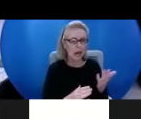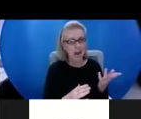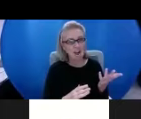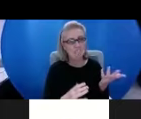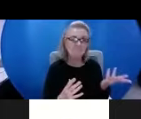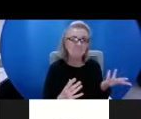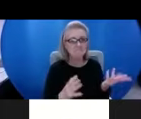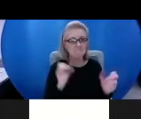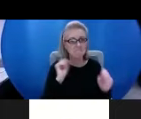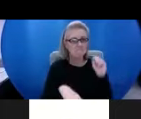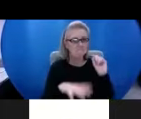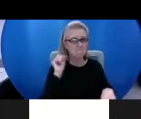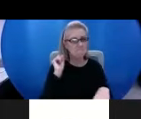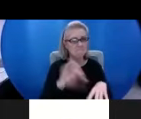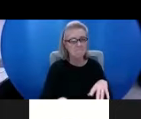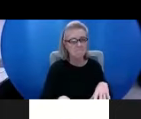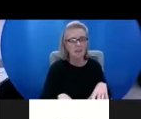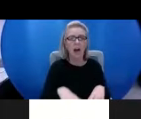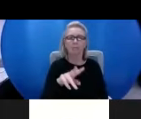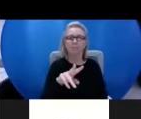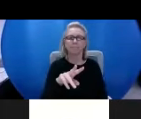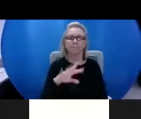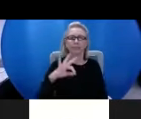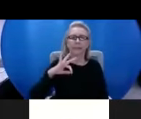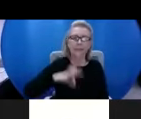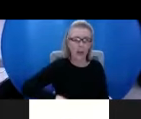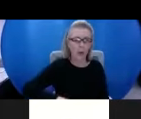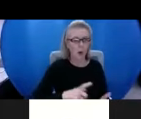are you going to take away from this session with you? What's in your mind—what's on your mind?